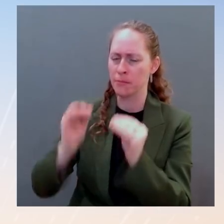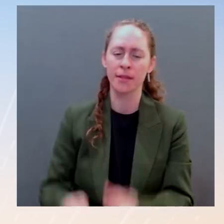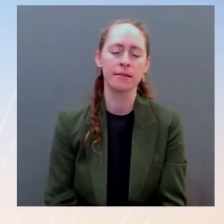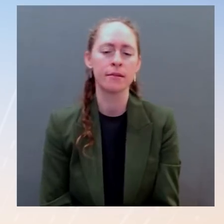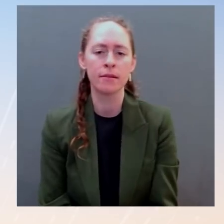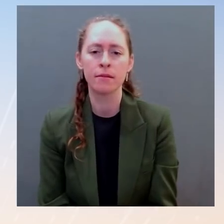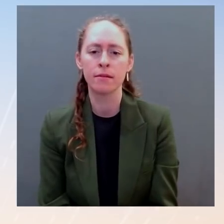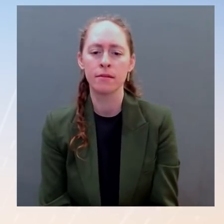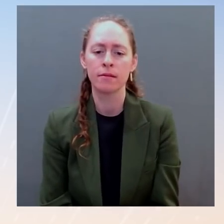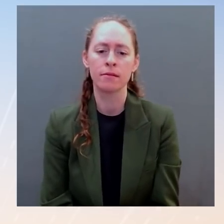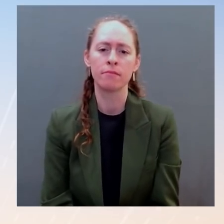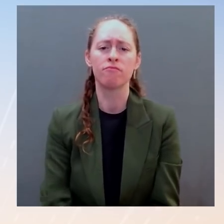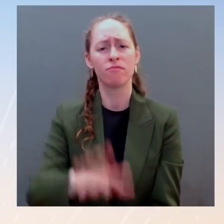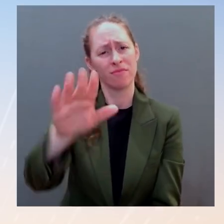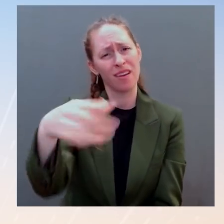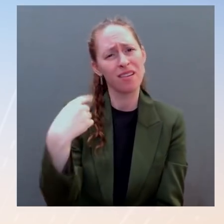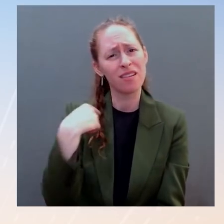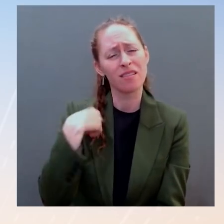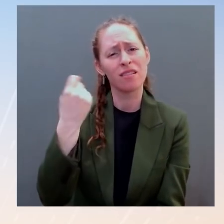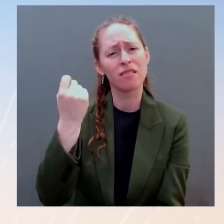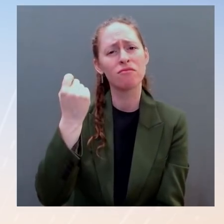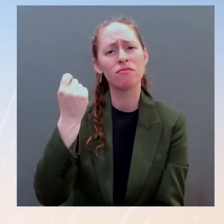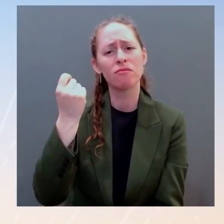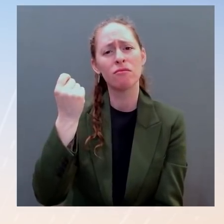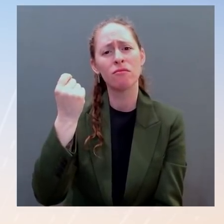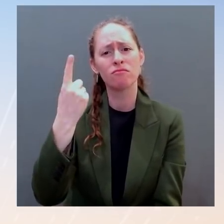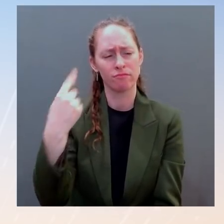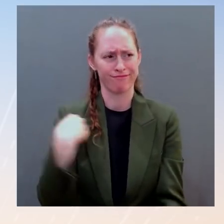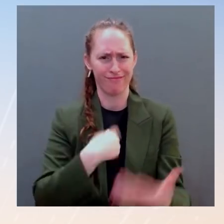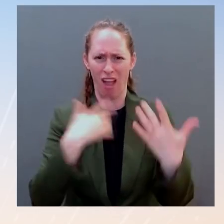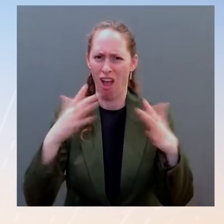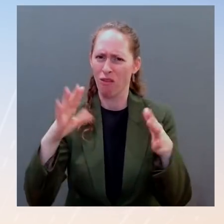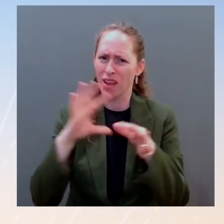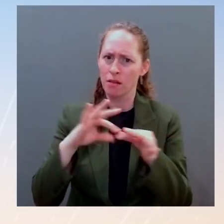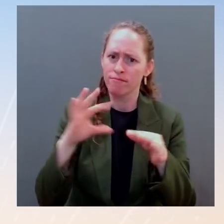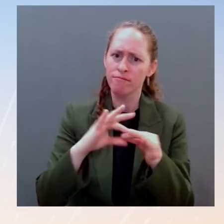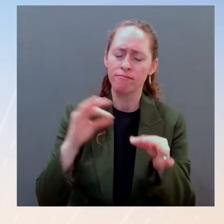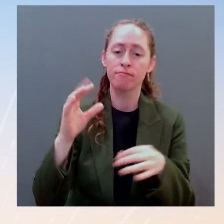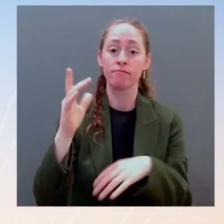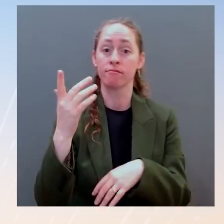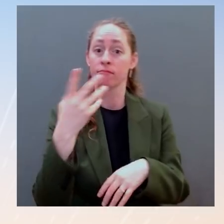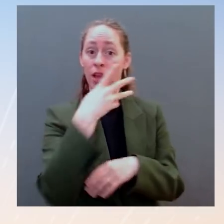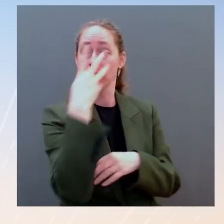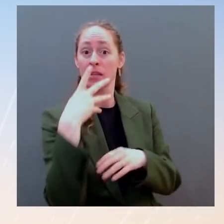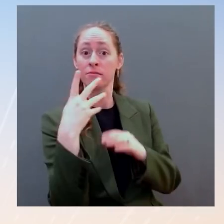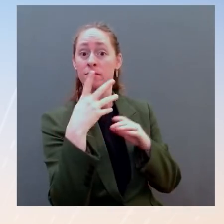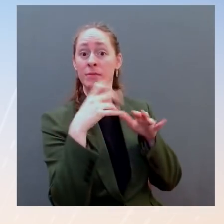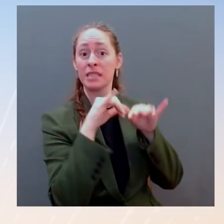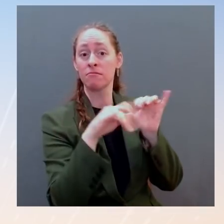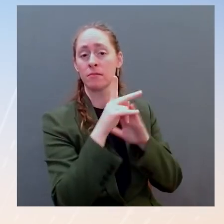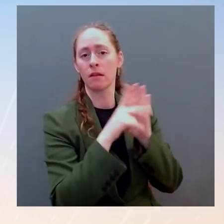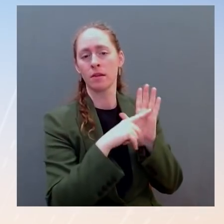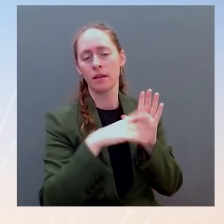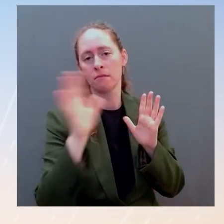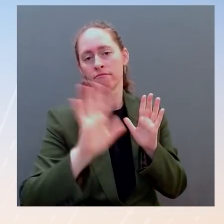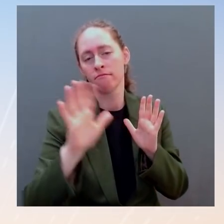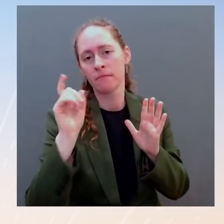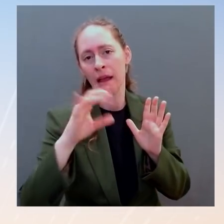There needs to be more done to invest in smarter security, to have a more effective asylum processing system. And we would welcome any efforts to --